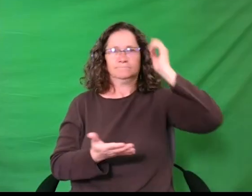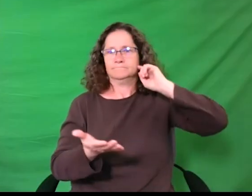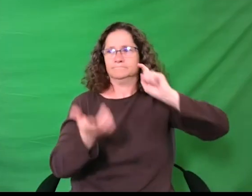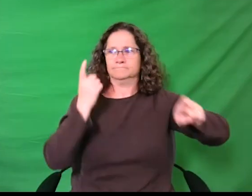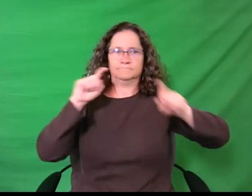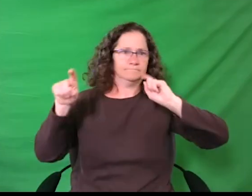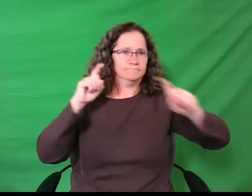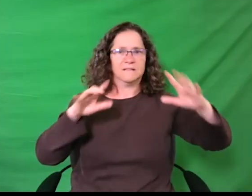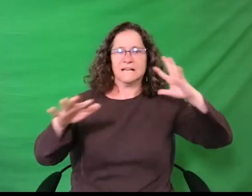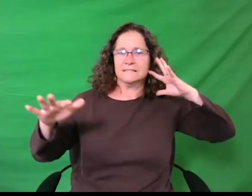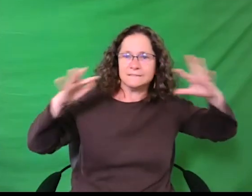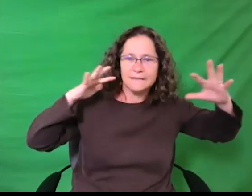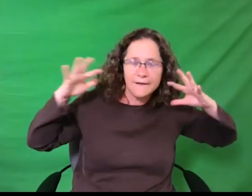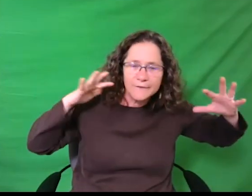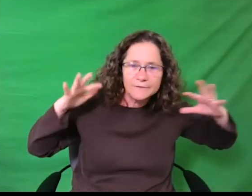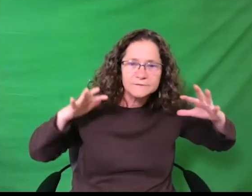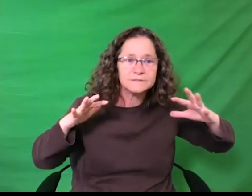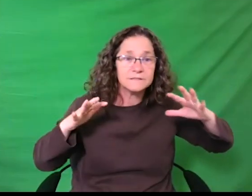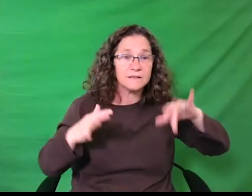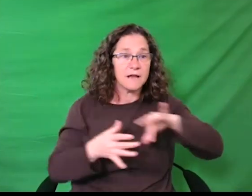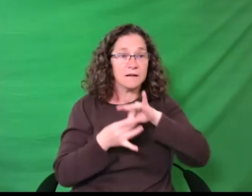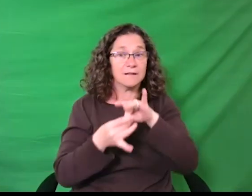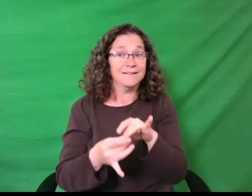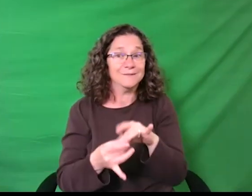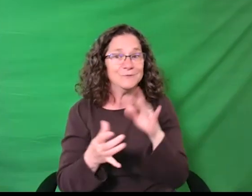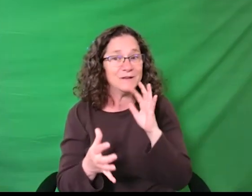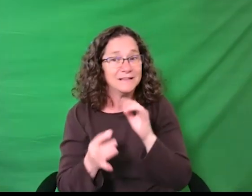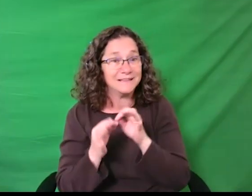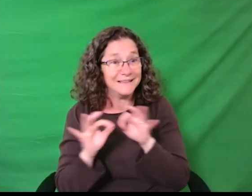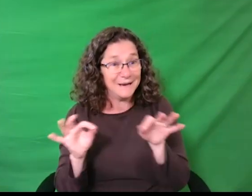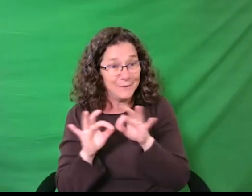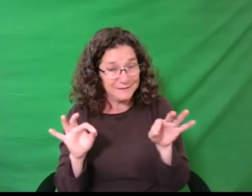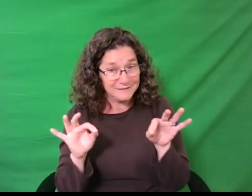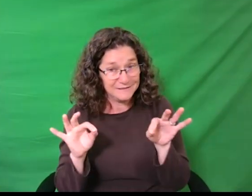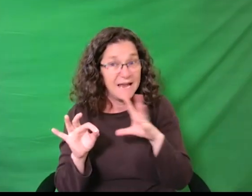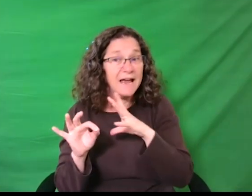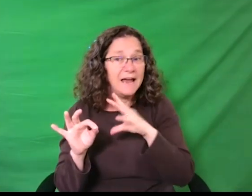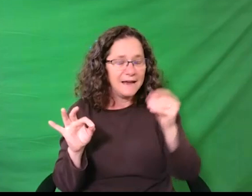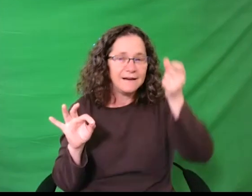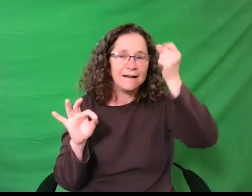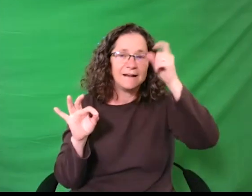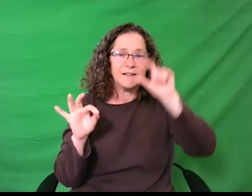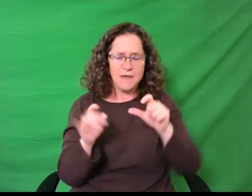of language and the explicit understanding that words are made up of sounds and phonemes.